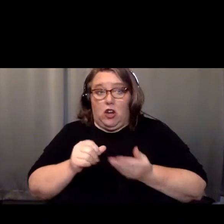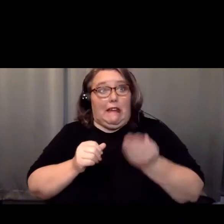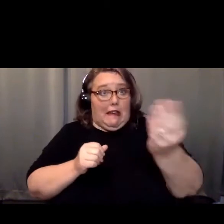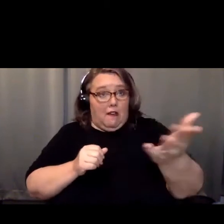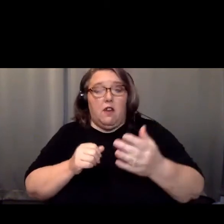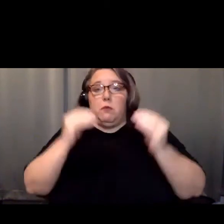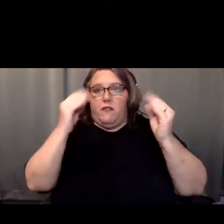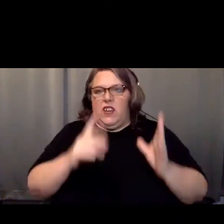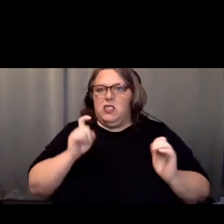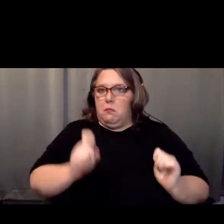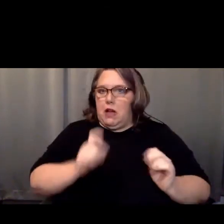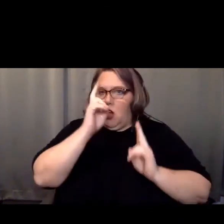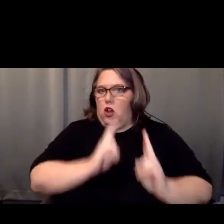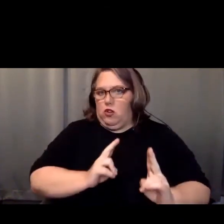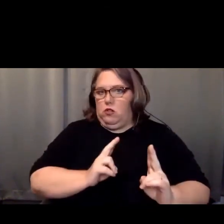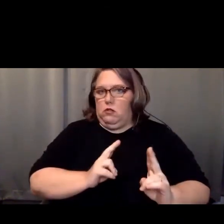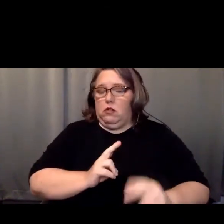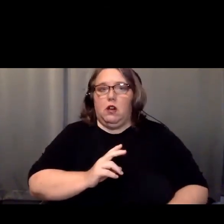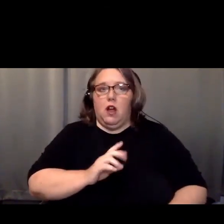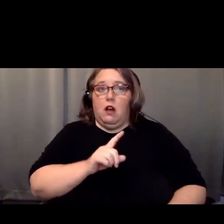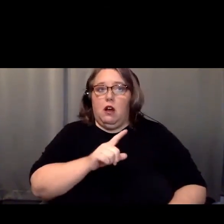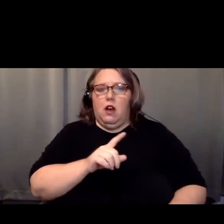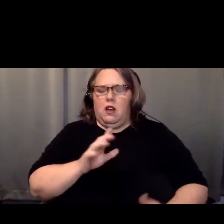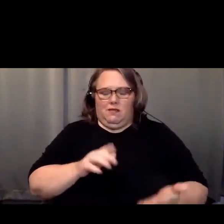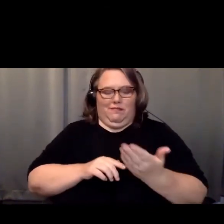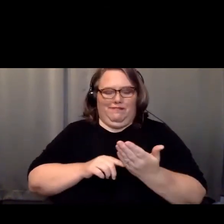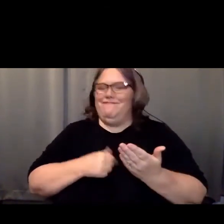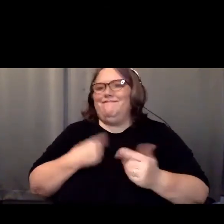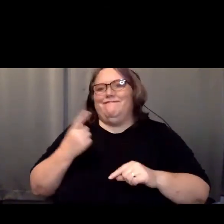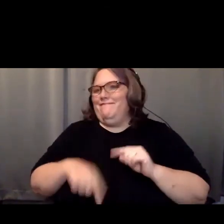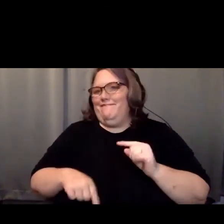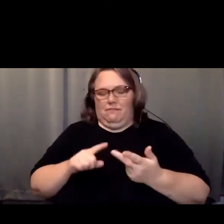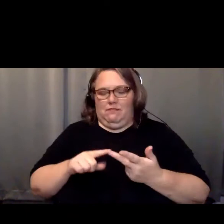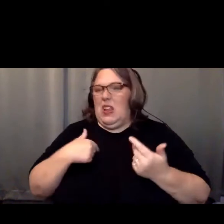They can not say like, oh, I can't do that or I don't want to do that.